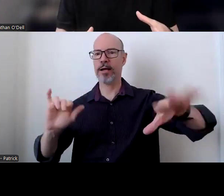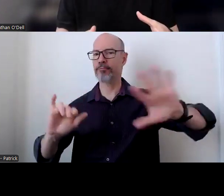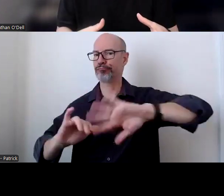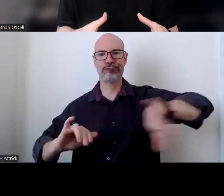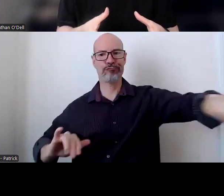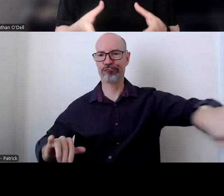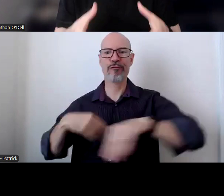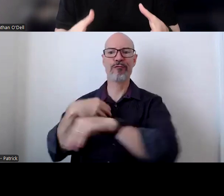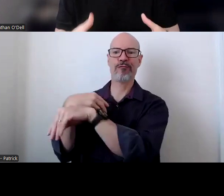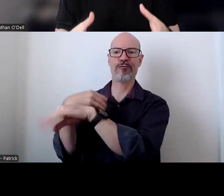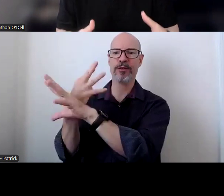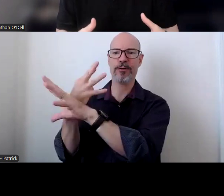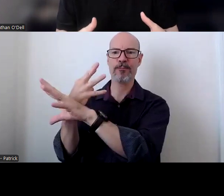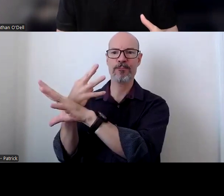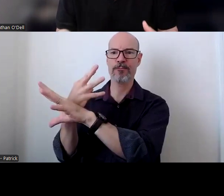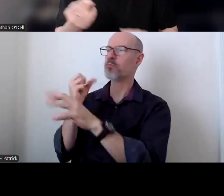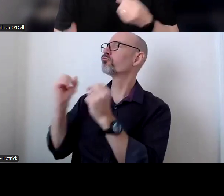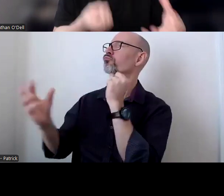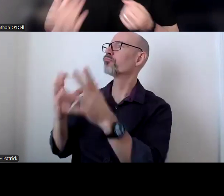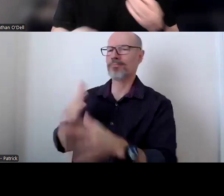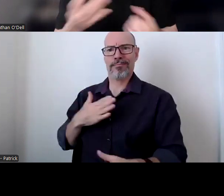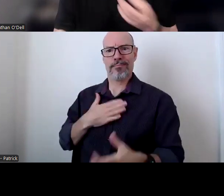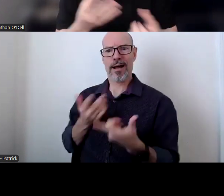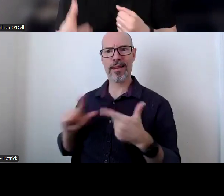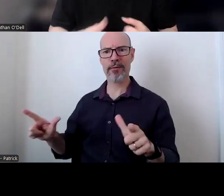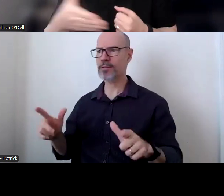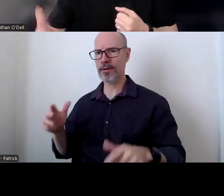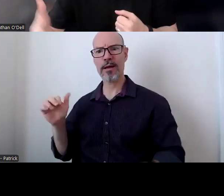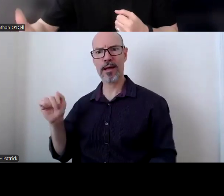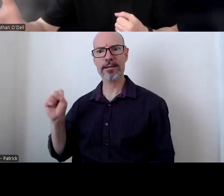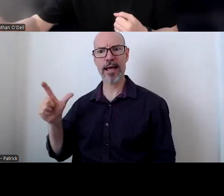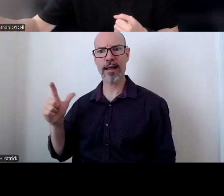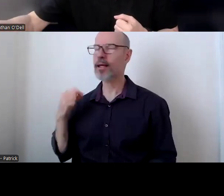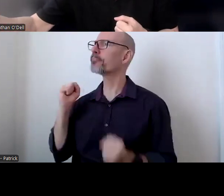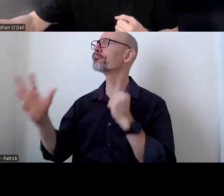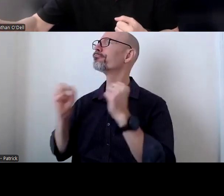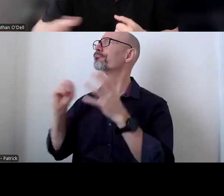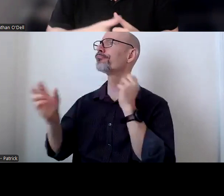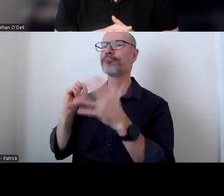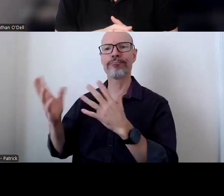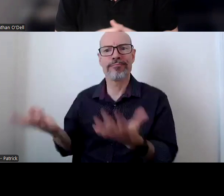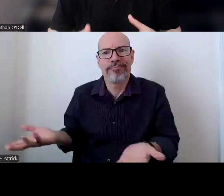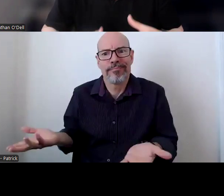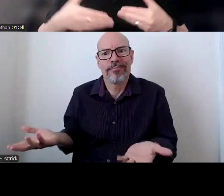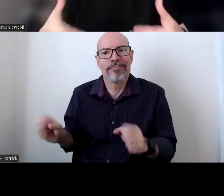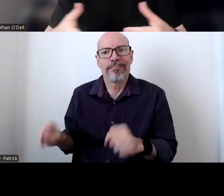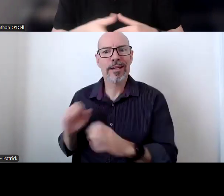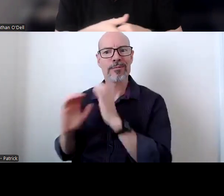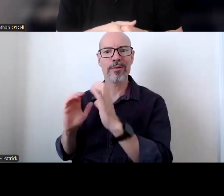over to videophone. So the people can actually use their native language, which is American Sign Language, to sign back and forth with other